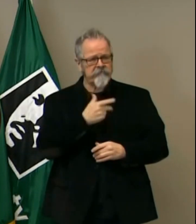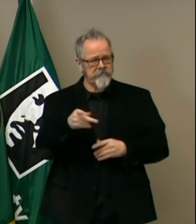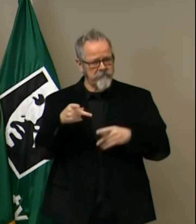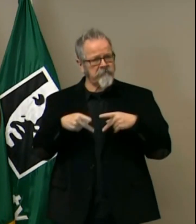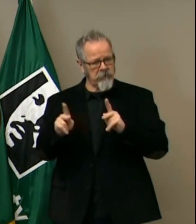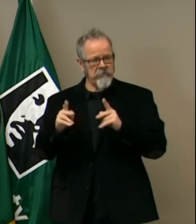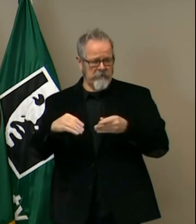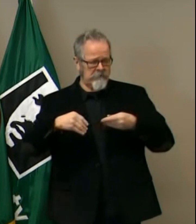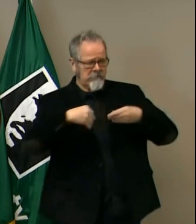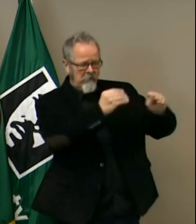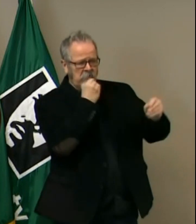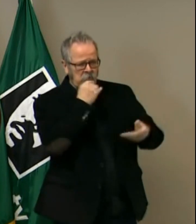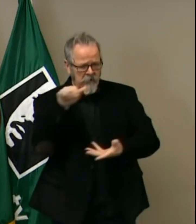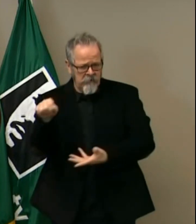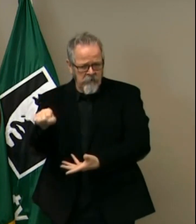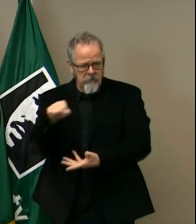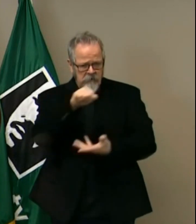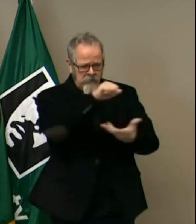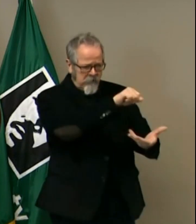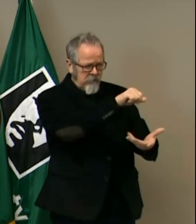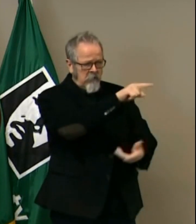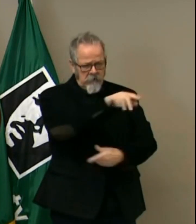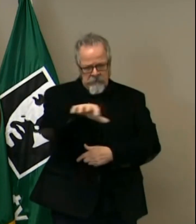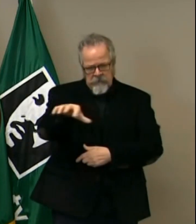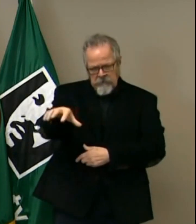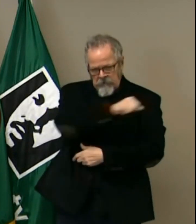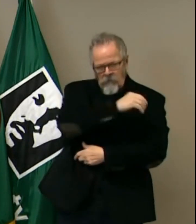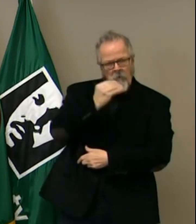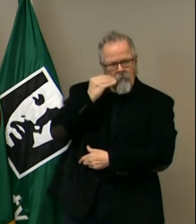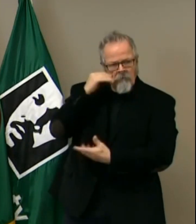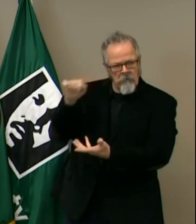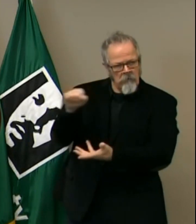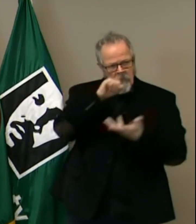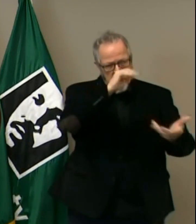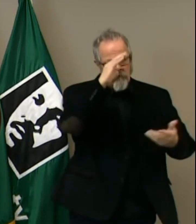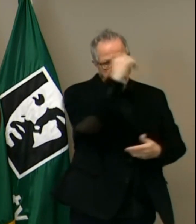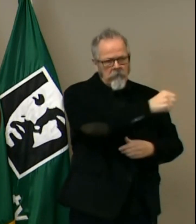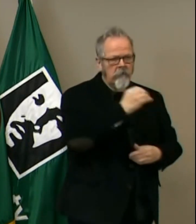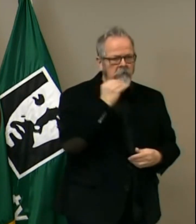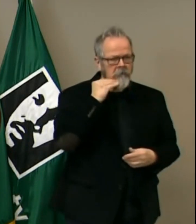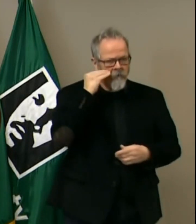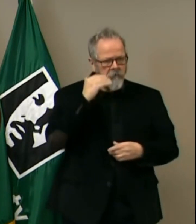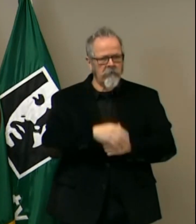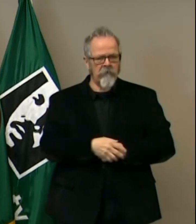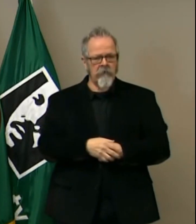in-person on-site dining or drinking of alcohol or coffee or anything else will